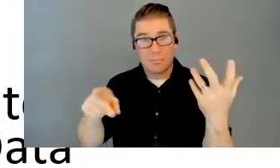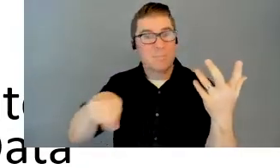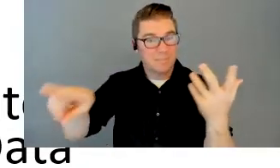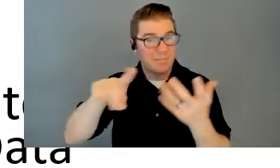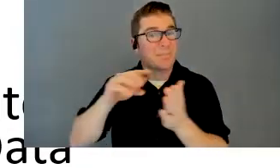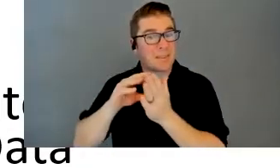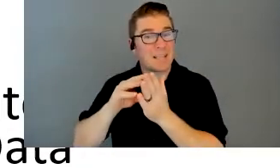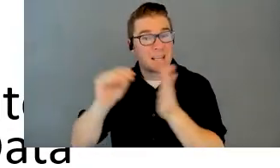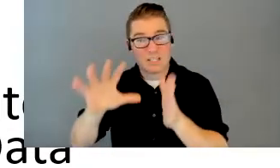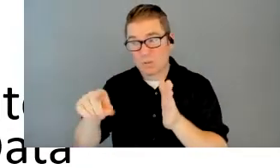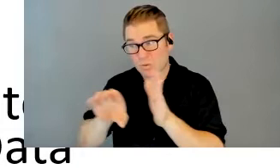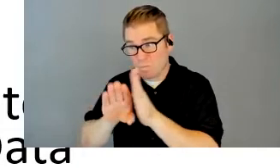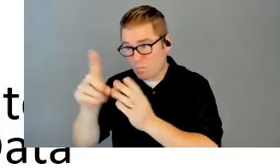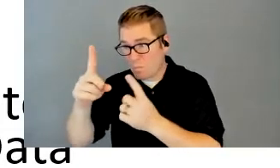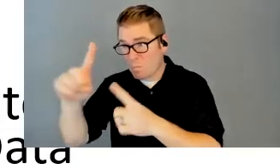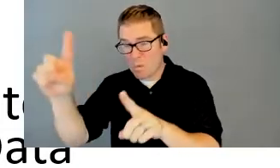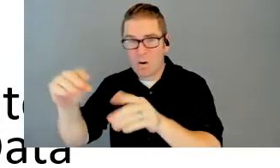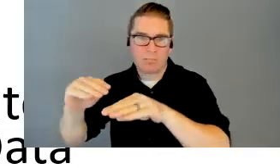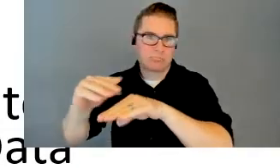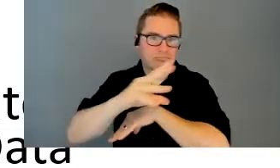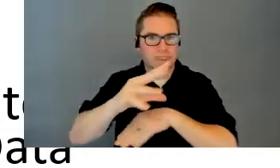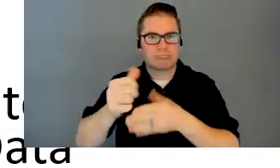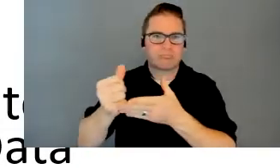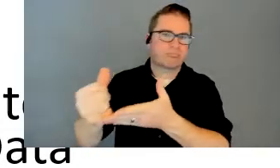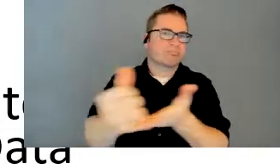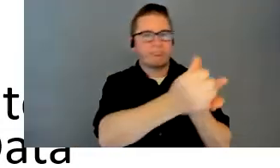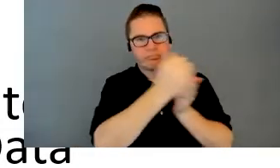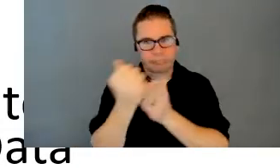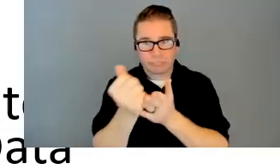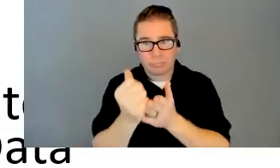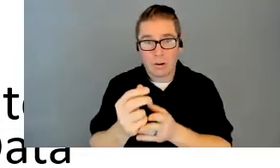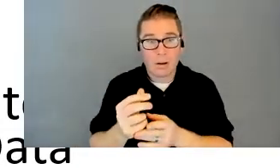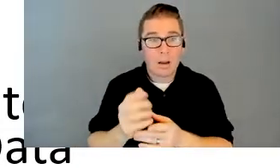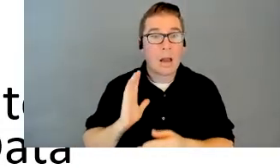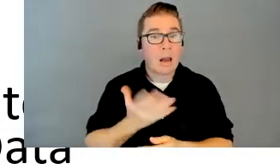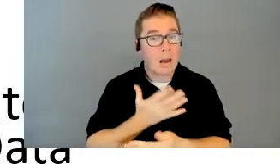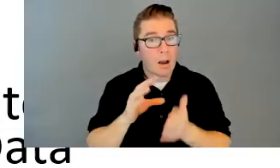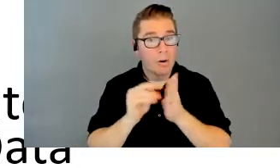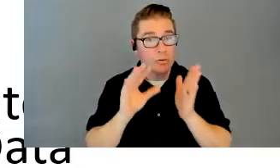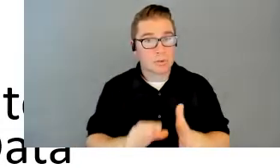And yes, all student success numbers have risen, yet the gap remains.